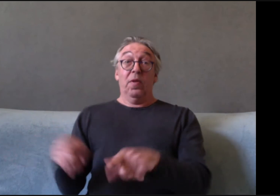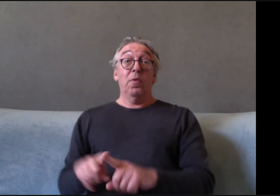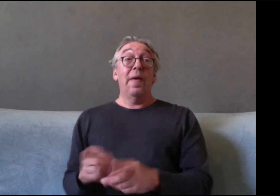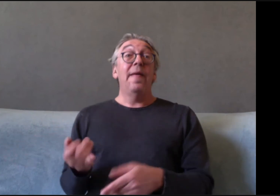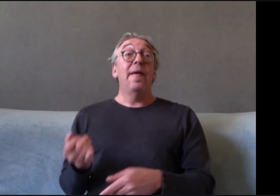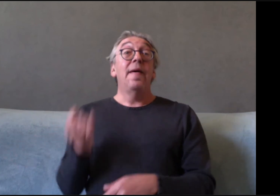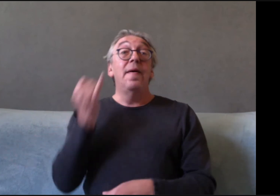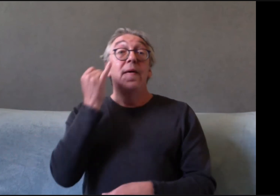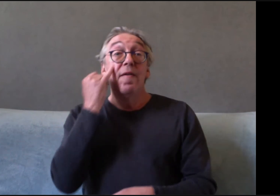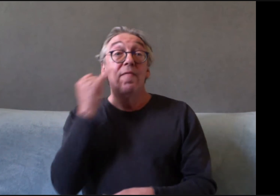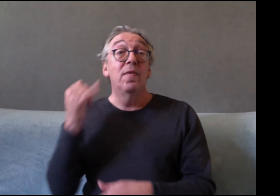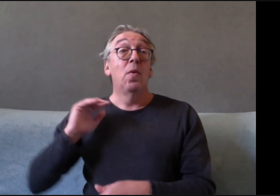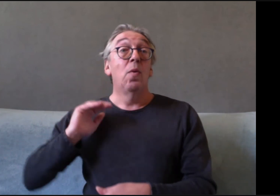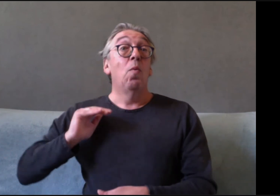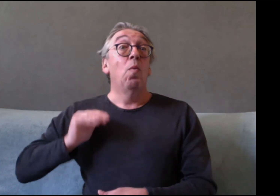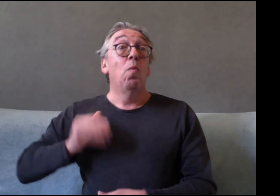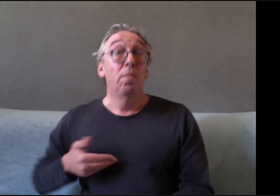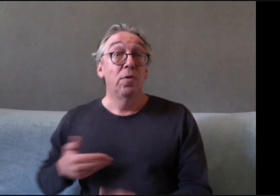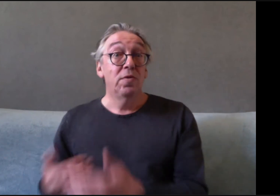CERMI Women's foundation published a guide,